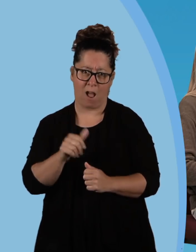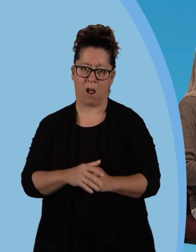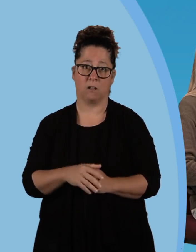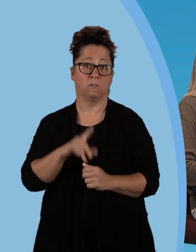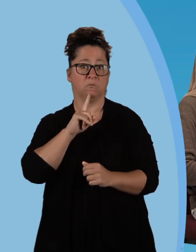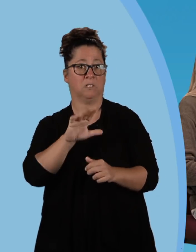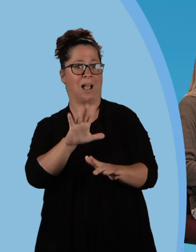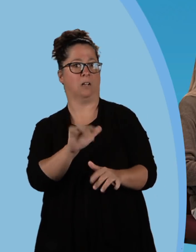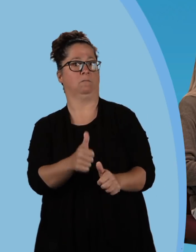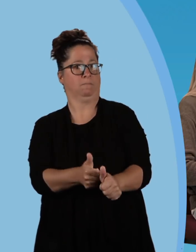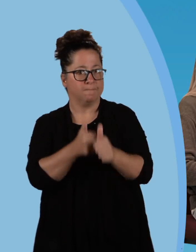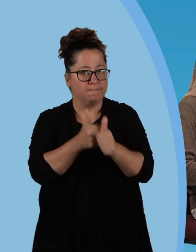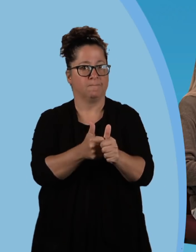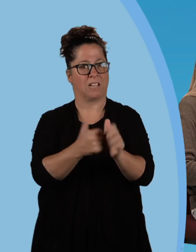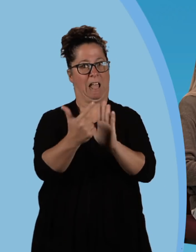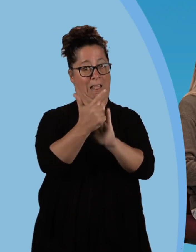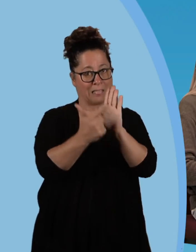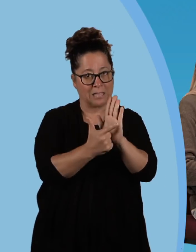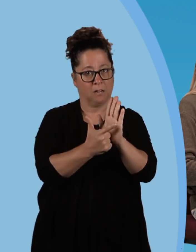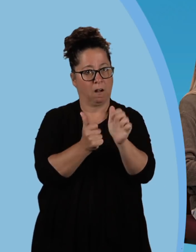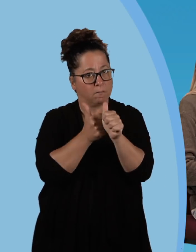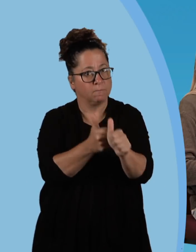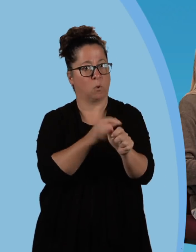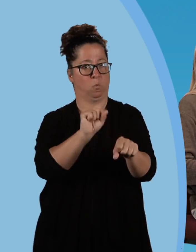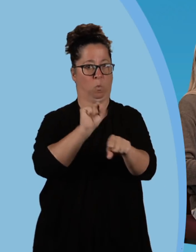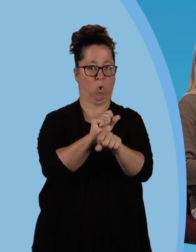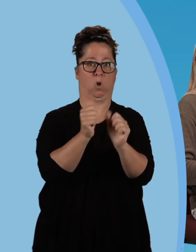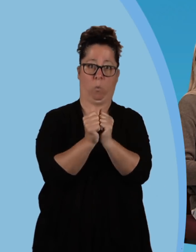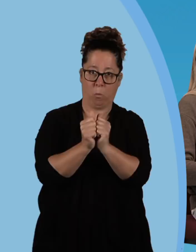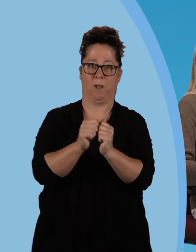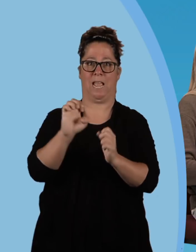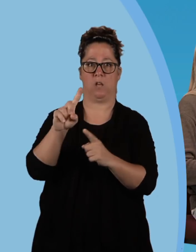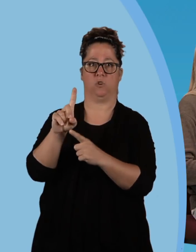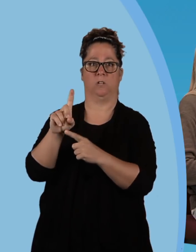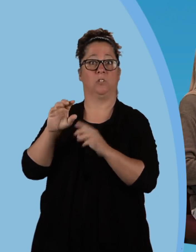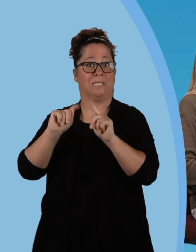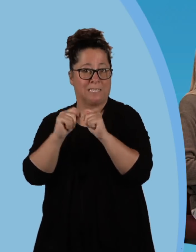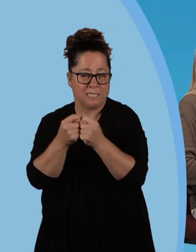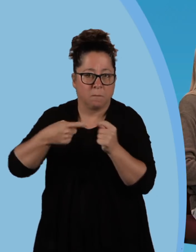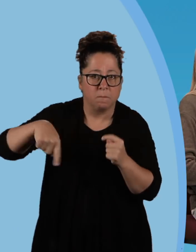to work with the educational team. So it's also important to remember that while many deaf